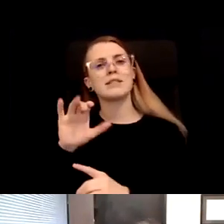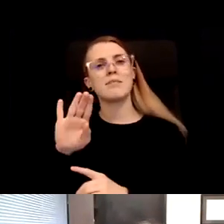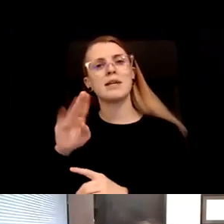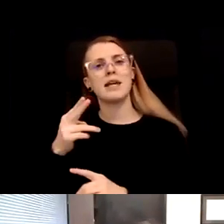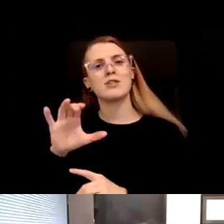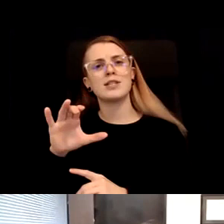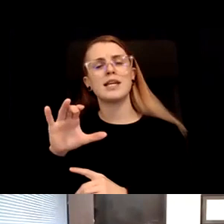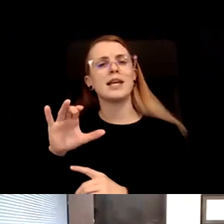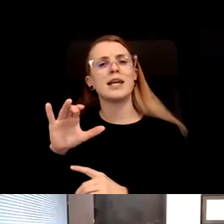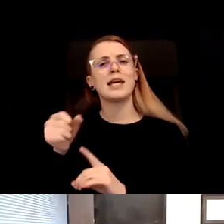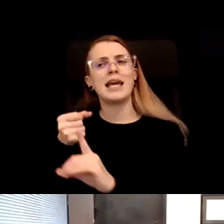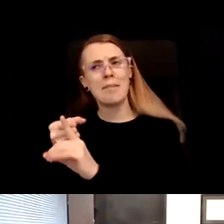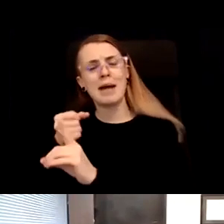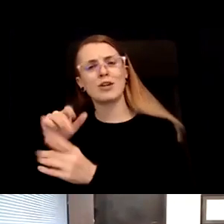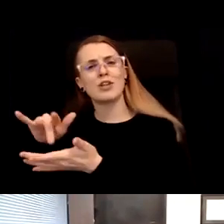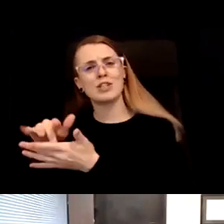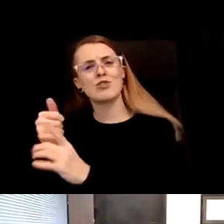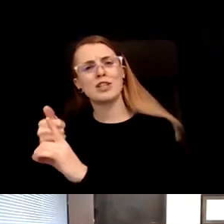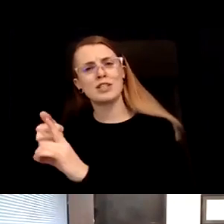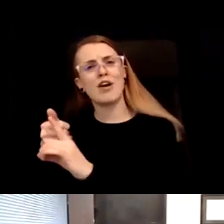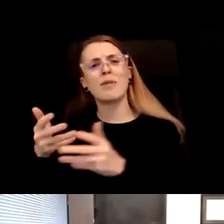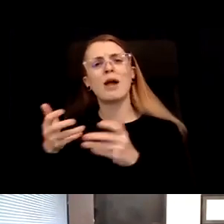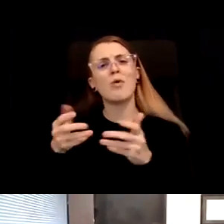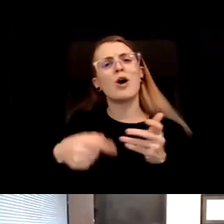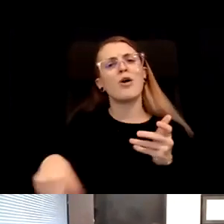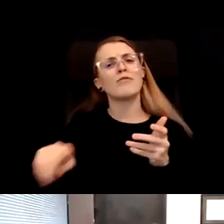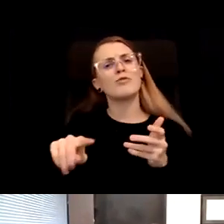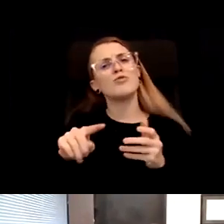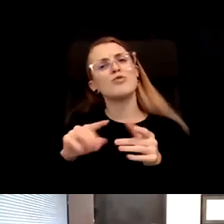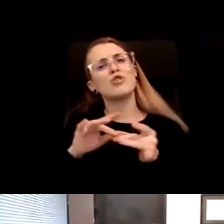hear a little bit and get them to share with you about the centers.